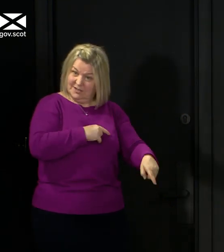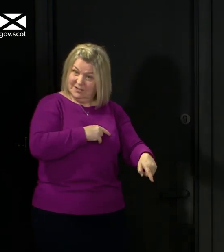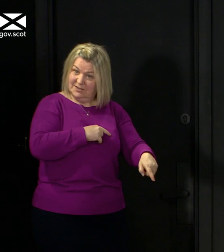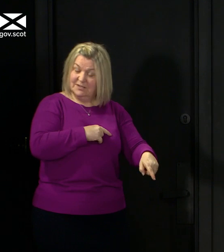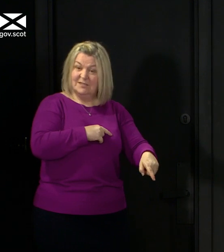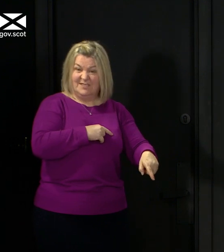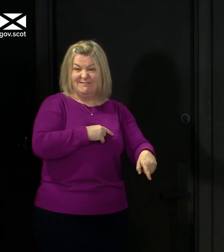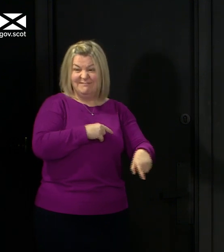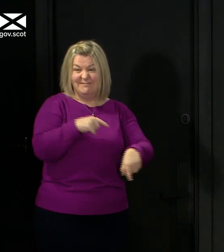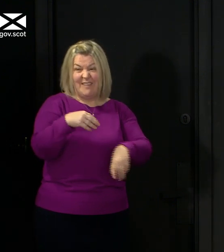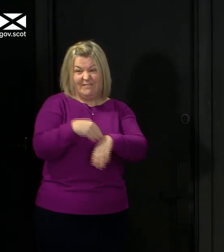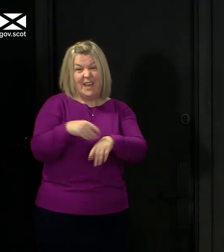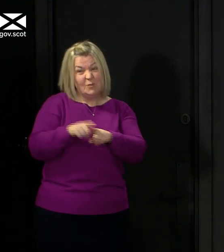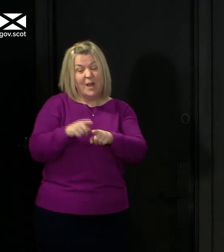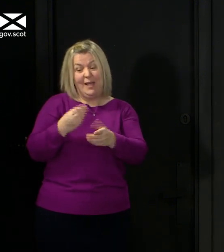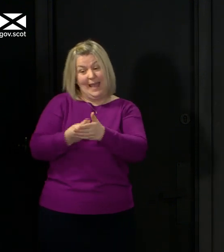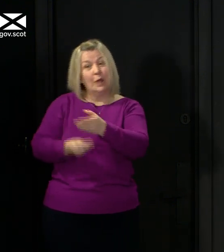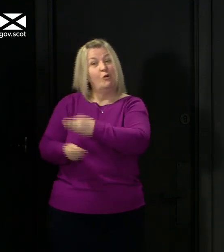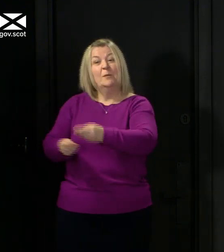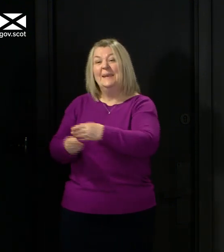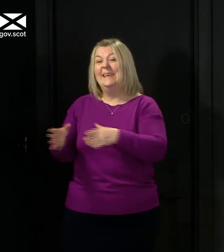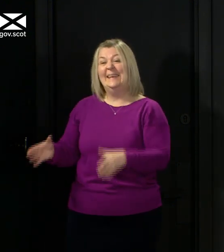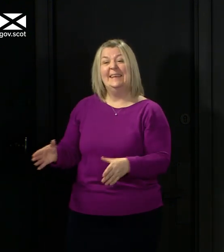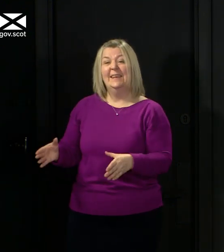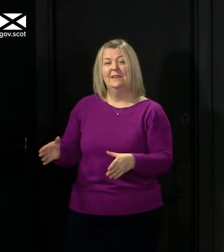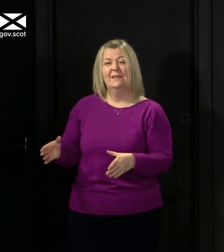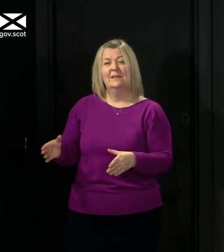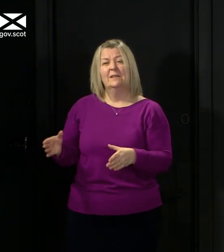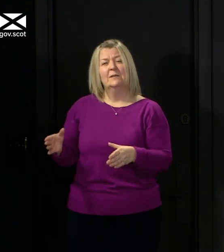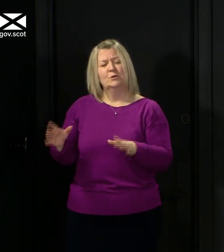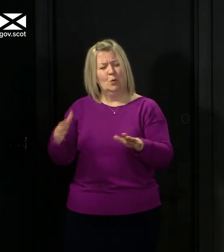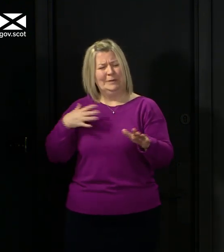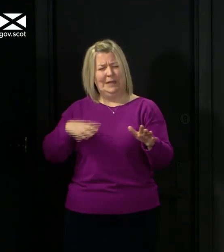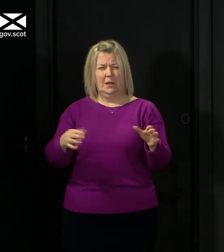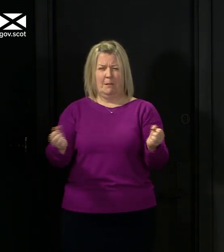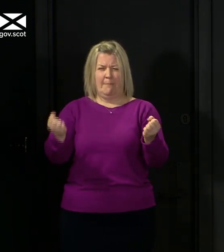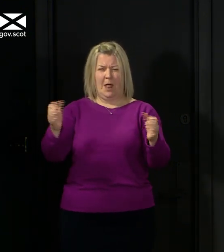getting the balance of this right going forward will not be easy for any of the governments